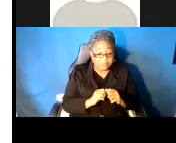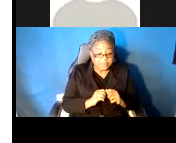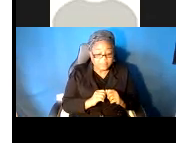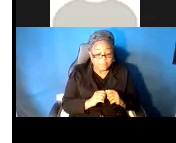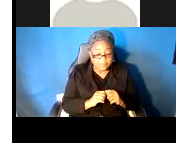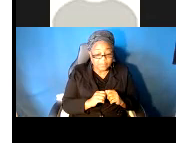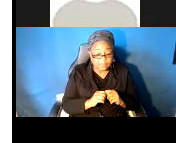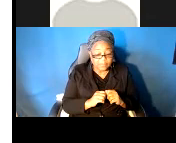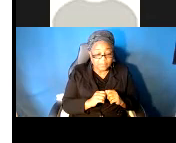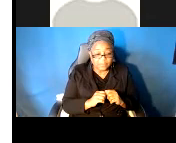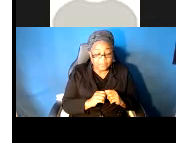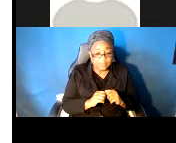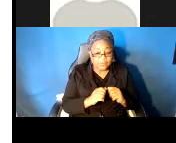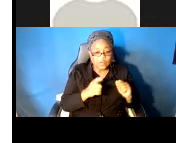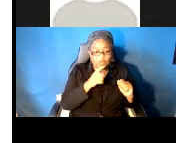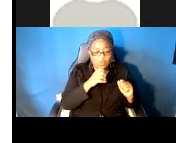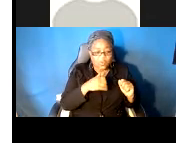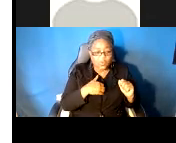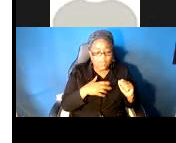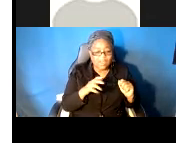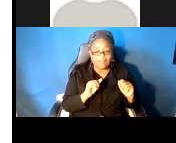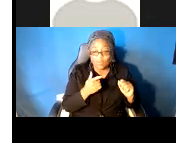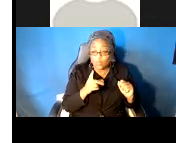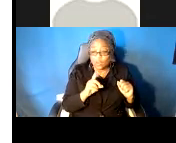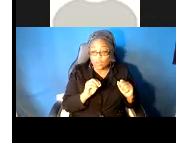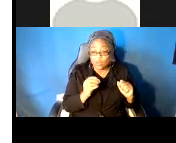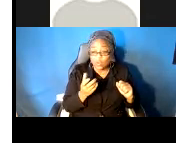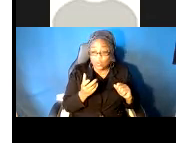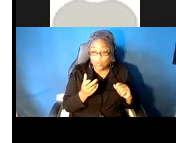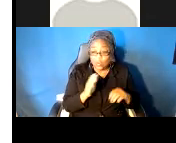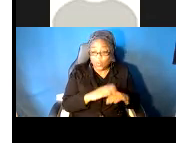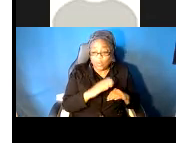Whoever has their audio on, if you could please mute and type your questions in.